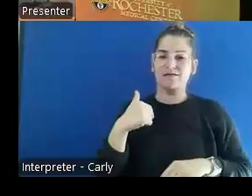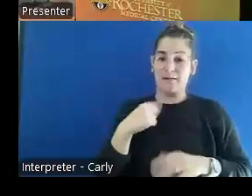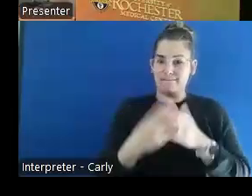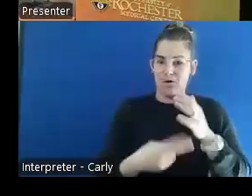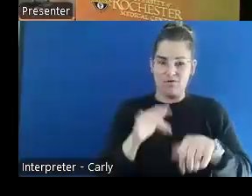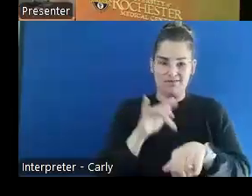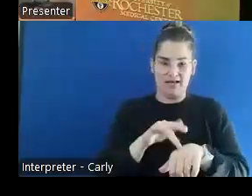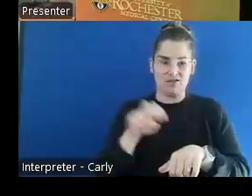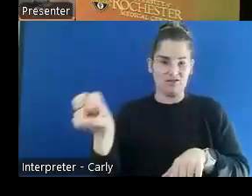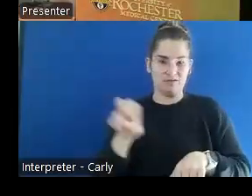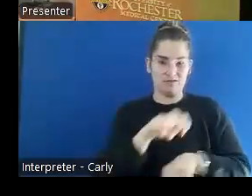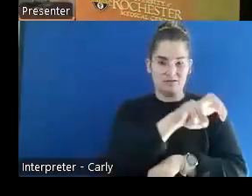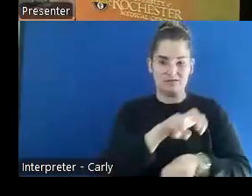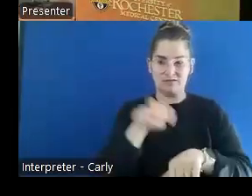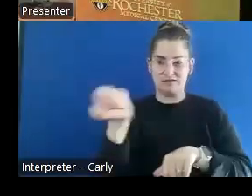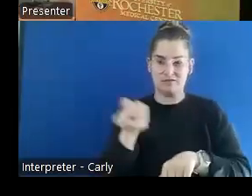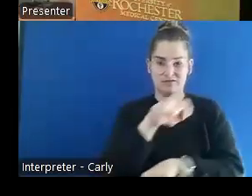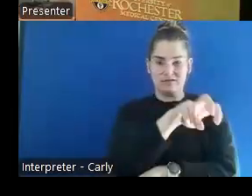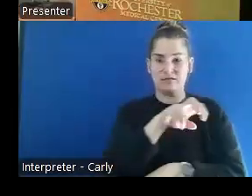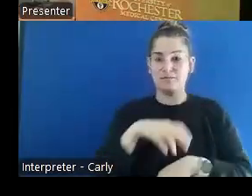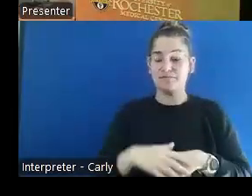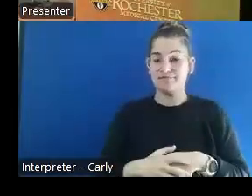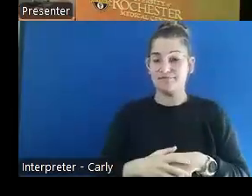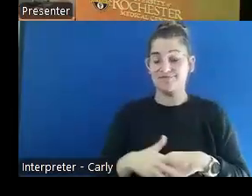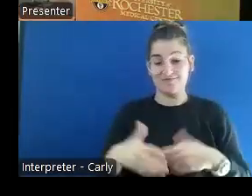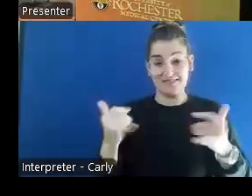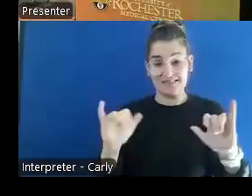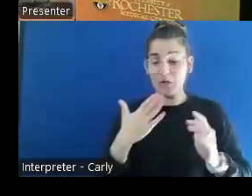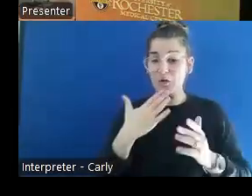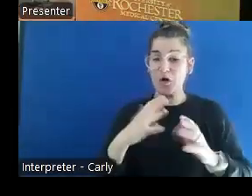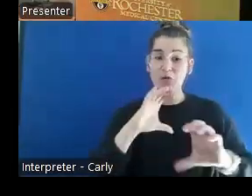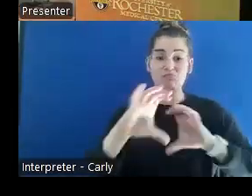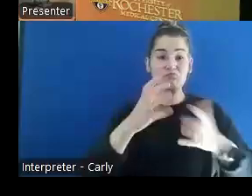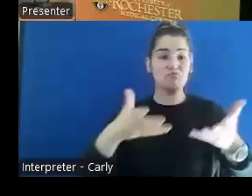and I found that while we did have a lot of great communication and collaboration um something that